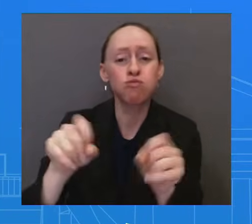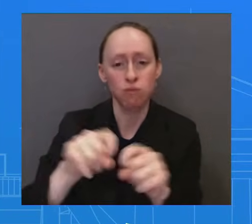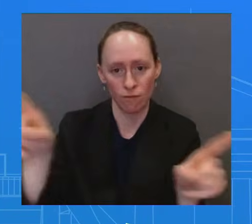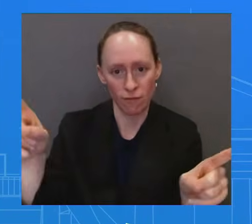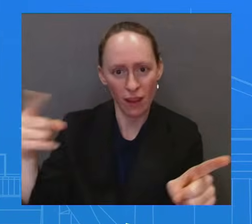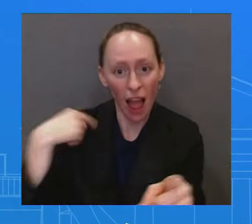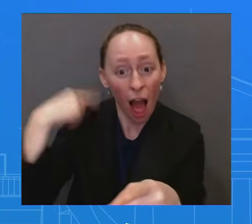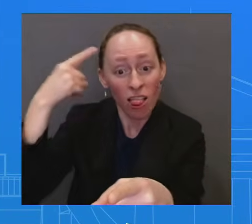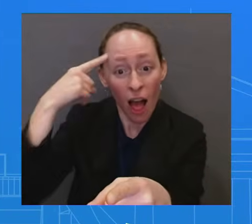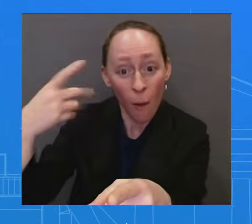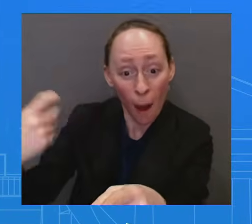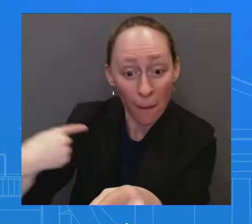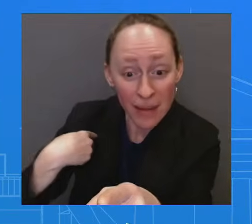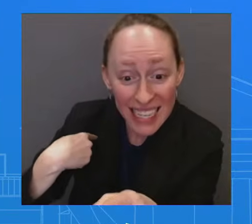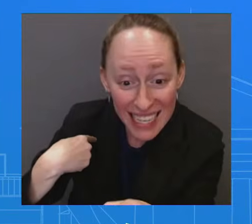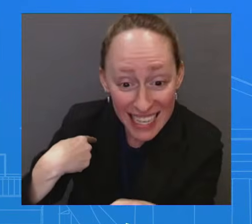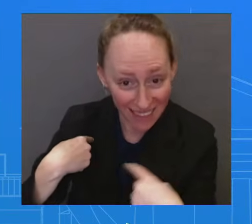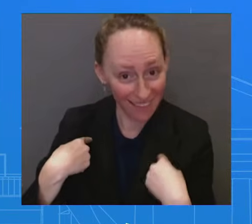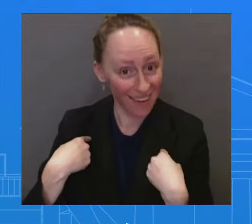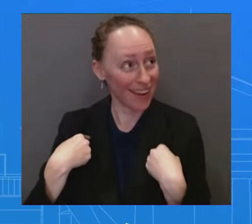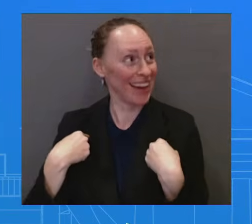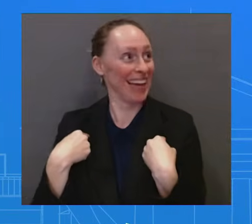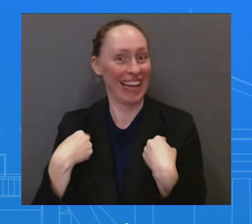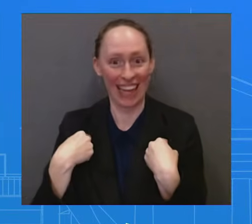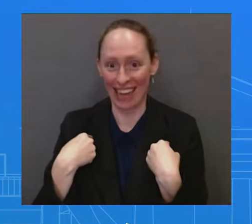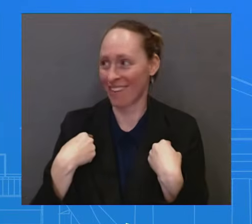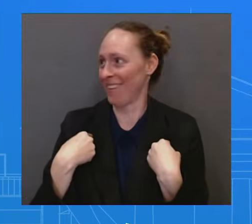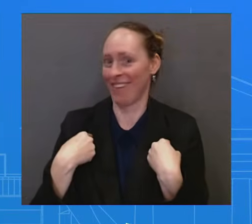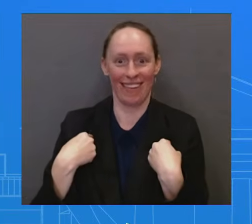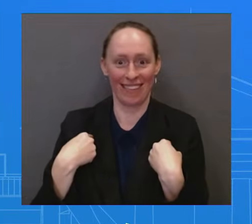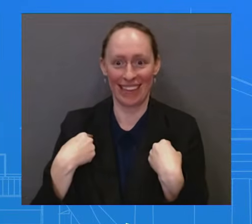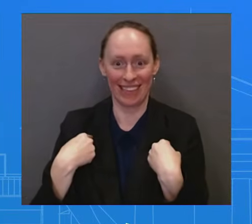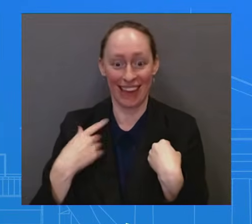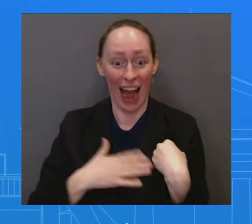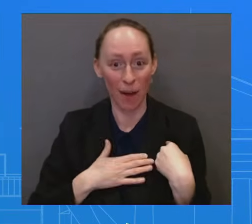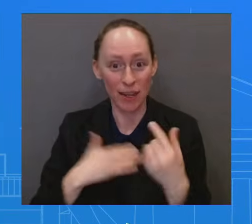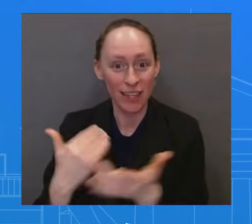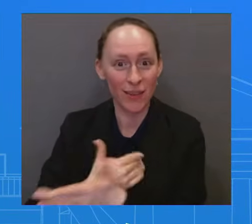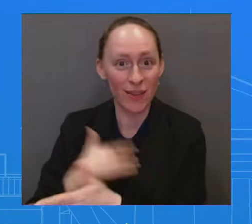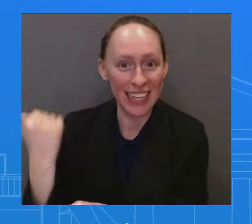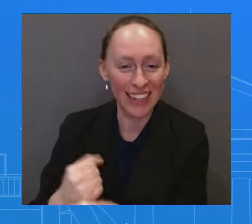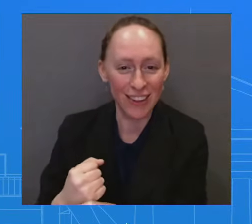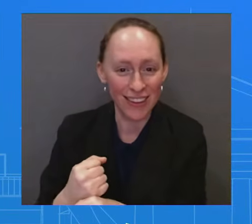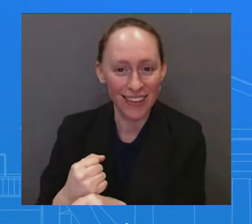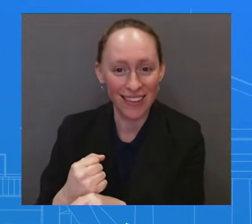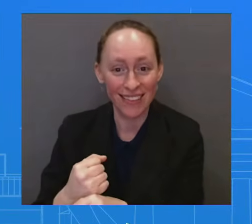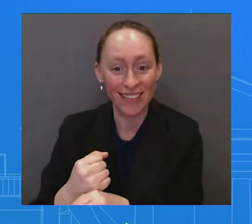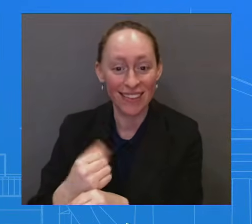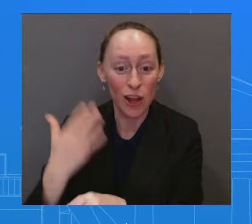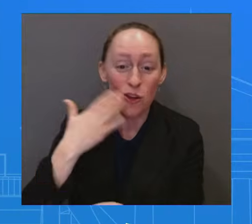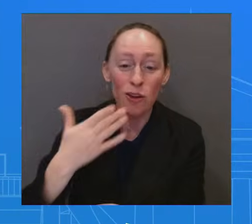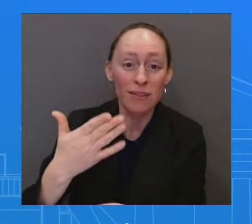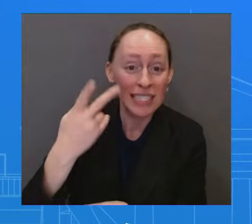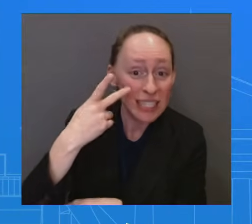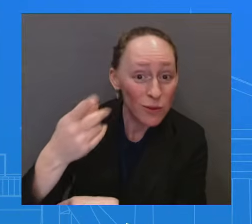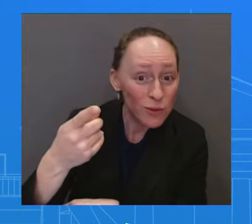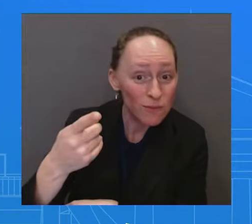Ms. Jean-Pierre: Happy New Year. It's always good to see you all. Enjoy, be safe, and enjoy your time with your family. See you next year.